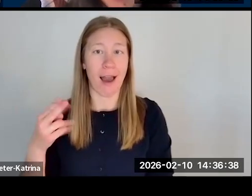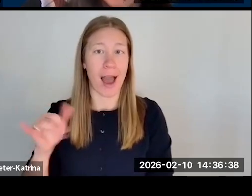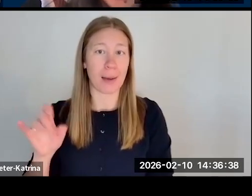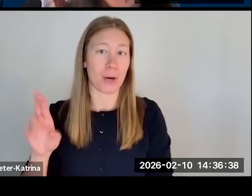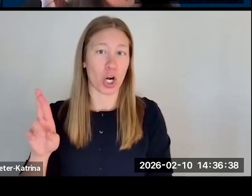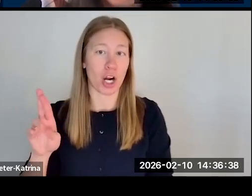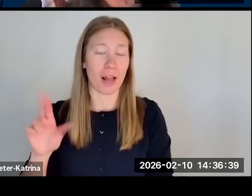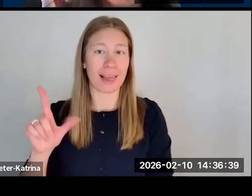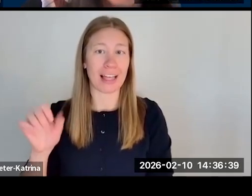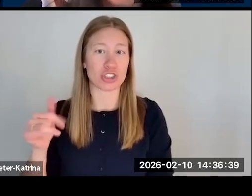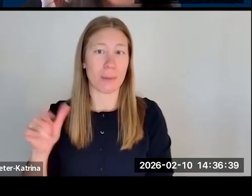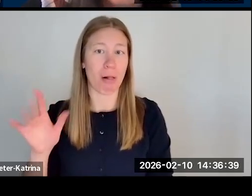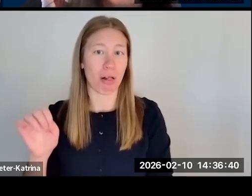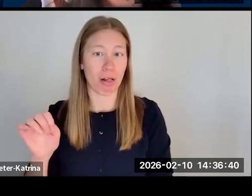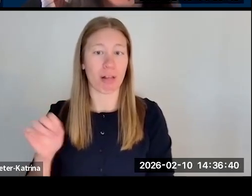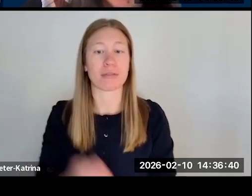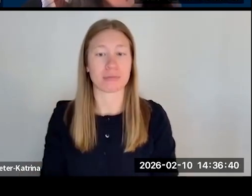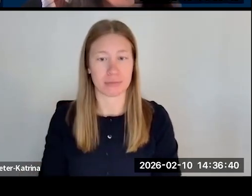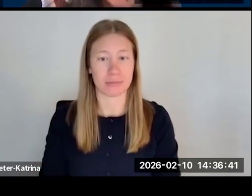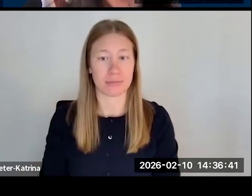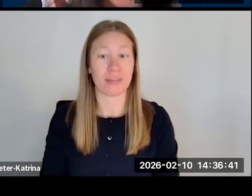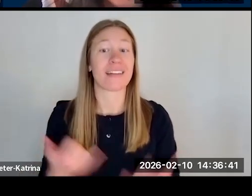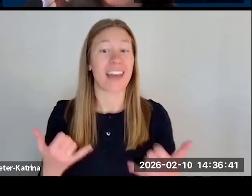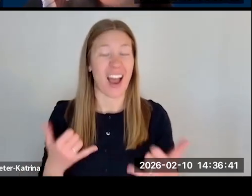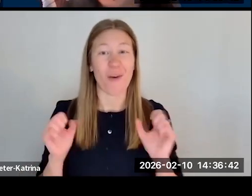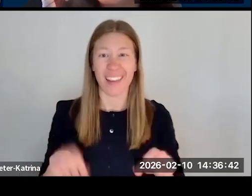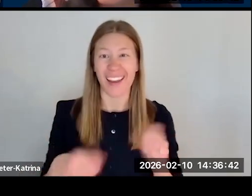and I can update the heading level one style to match if I want.